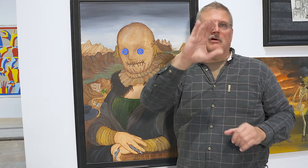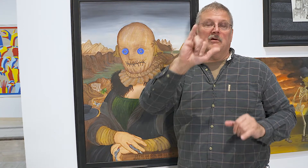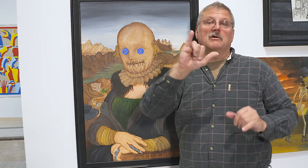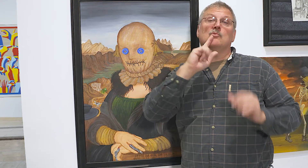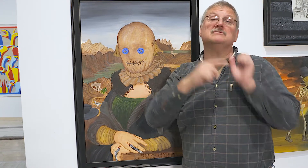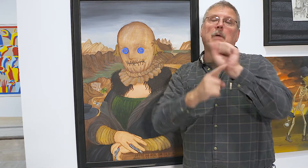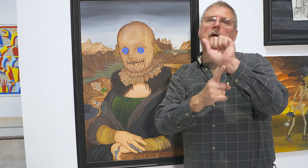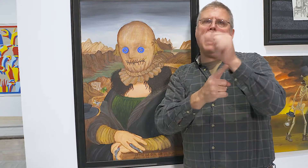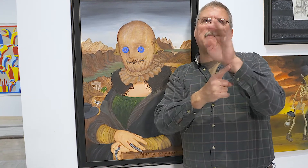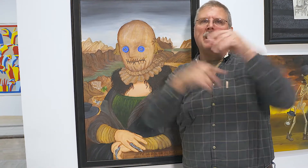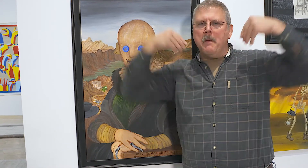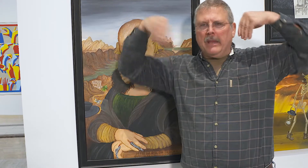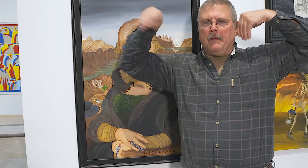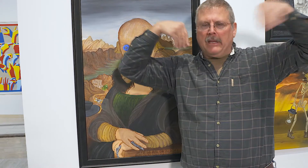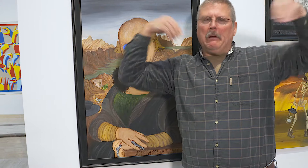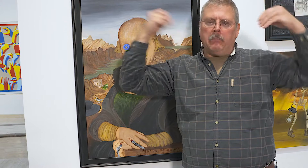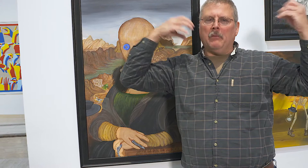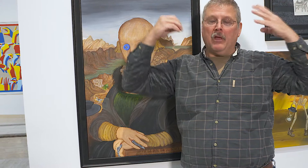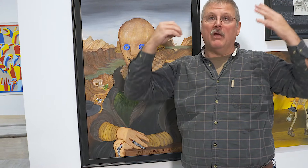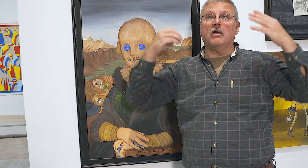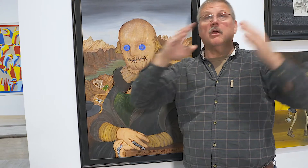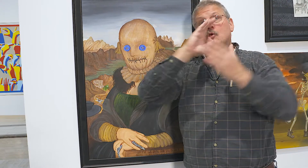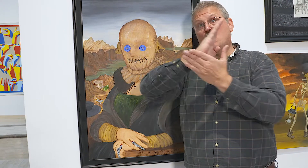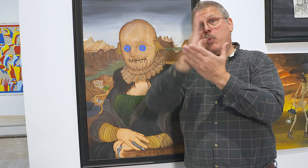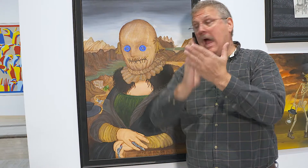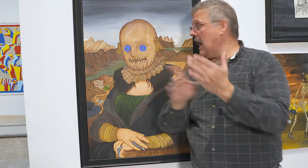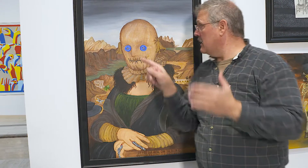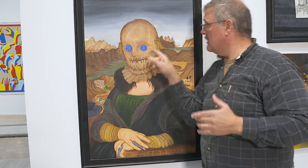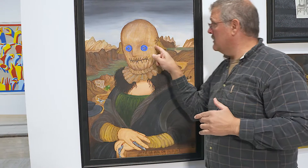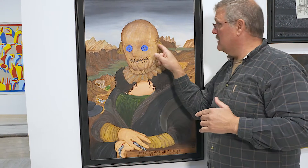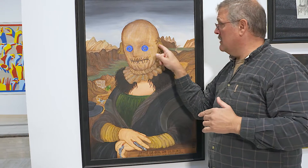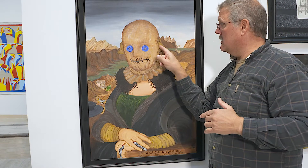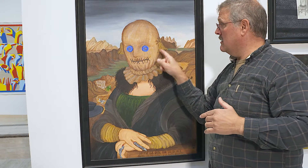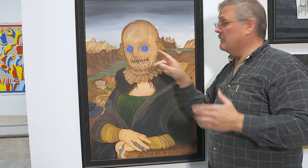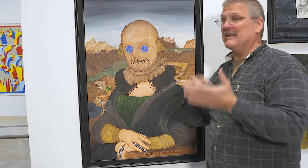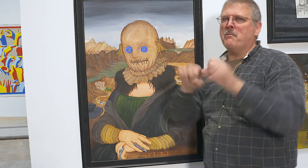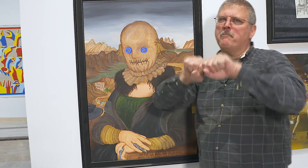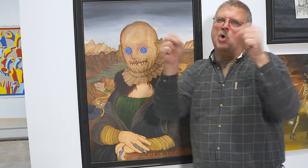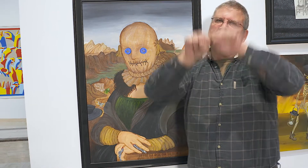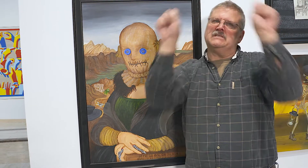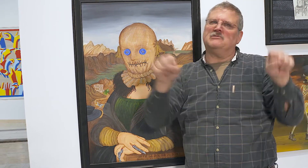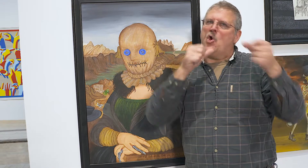The bells represent a cochlear implant, really it's a symbol of A.G. Bell and the sound of clanging bells.